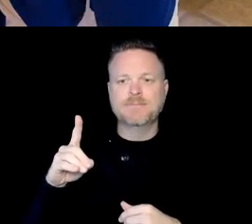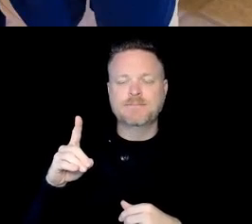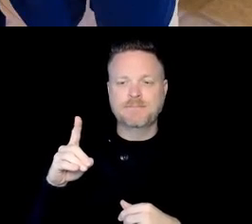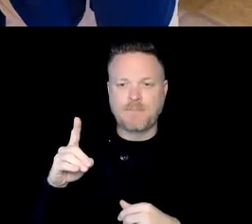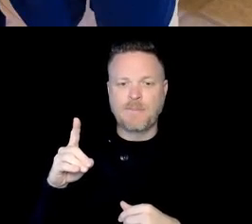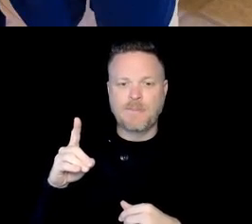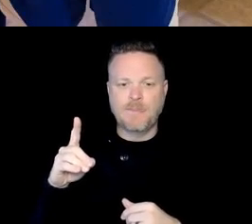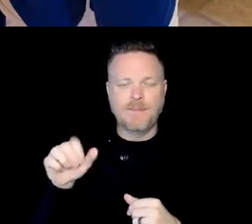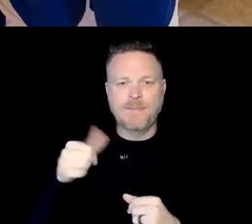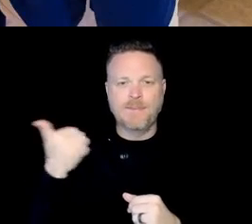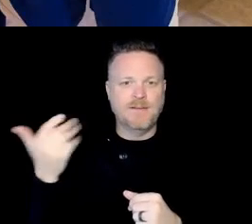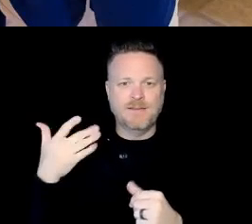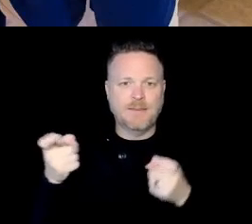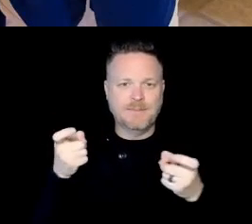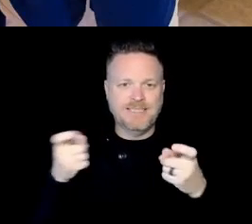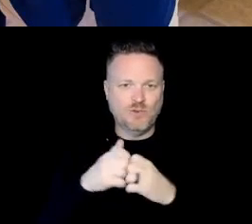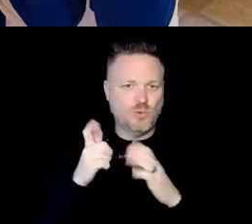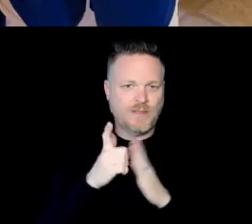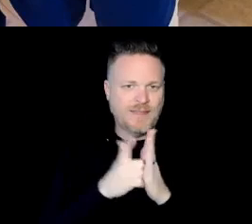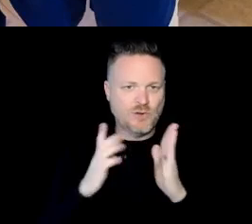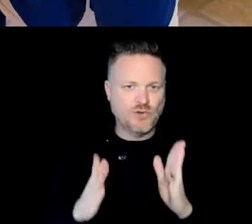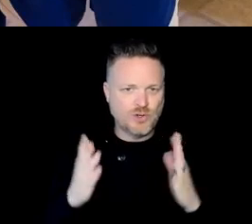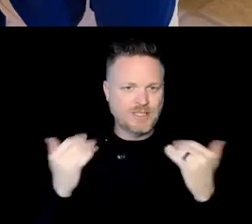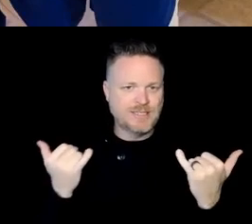thing. Now, I'm dealing with attorneys. It's a lot.